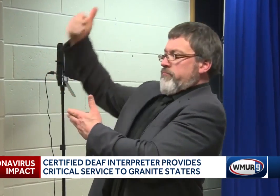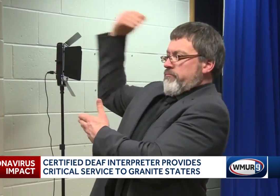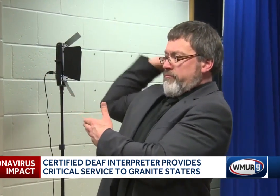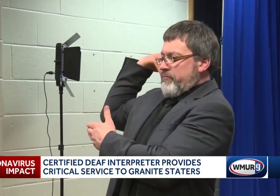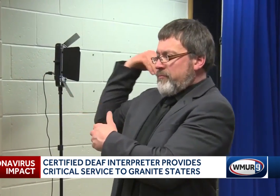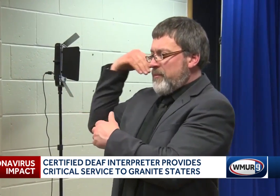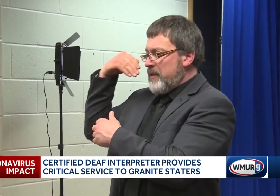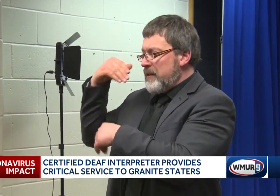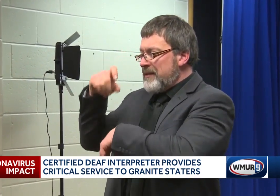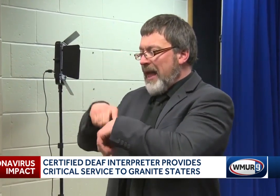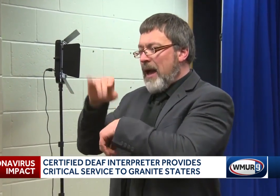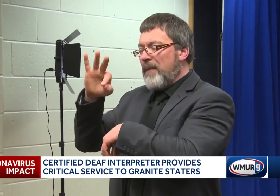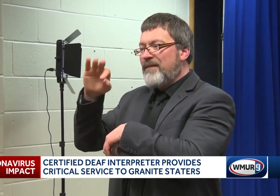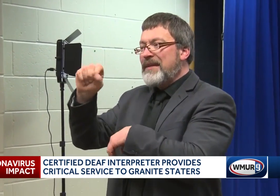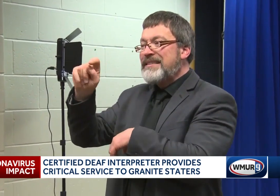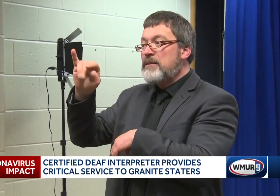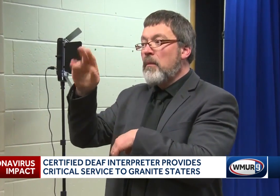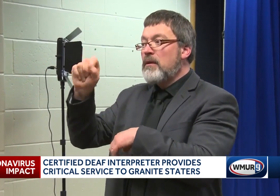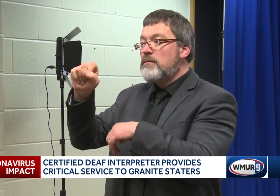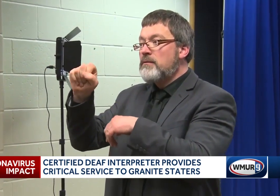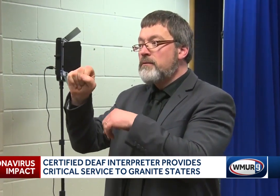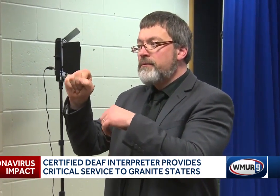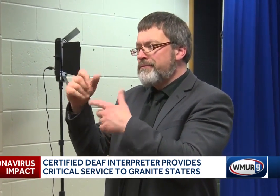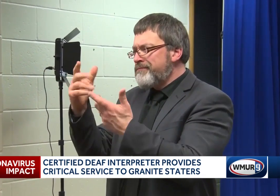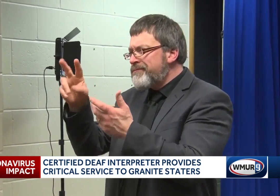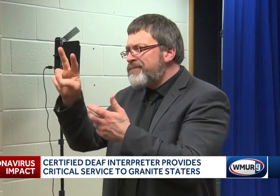BUT HE'S NEVER BEFORE - BEEN IN THE PUBLIC EYE THIS OFTEN.